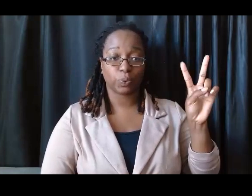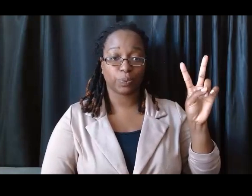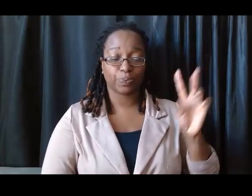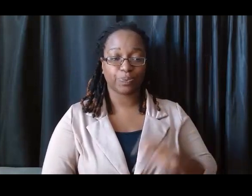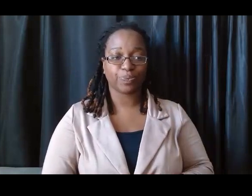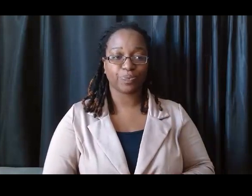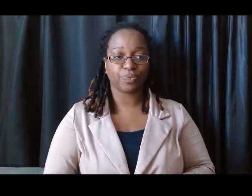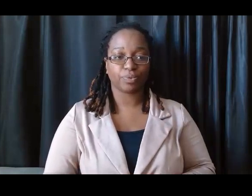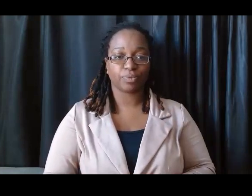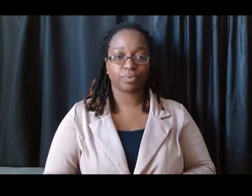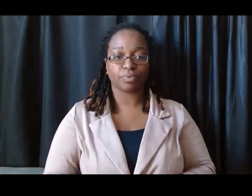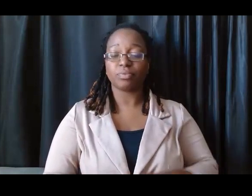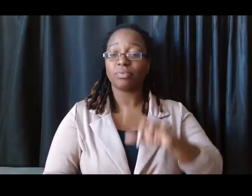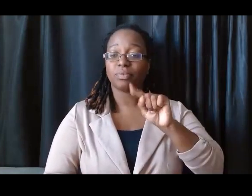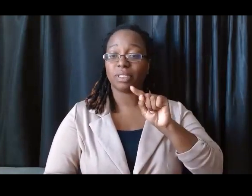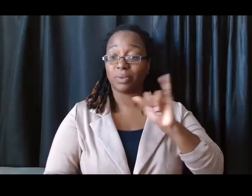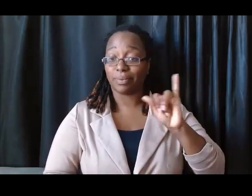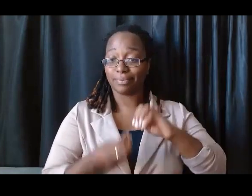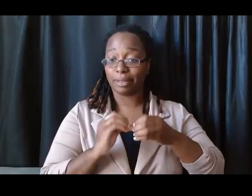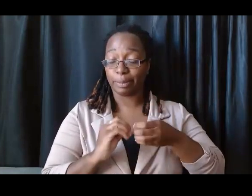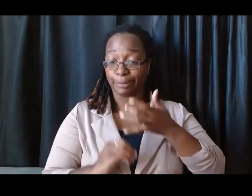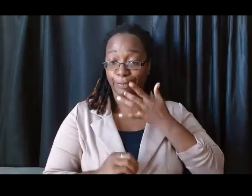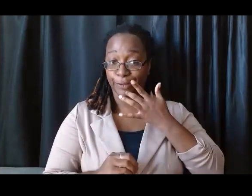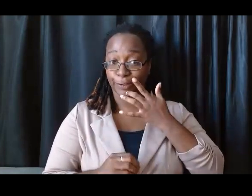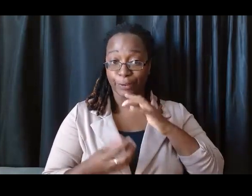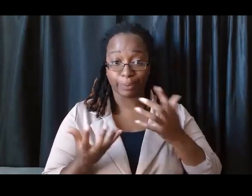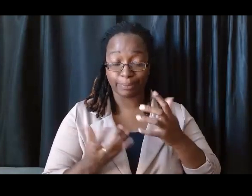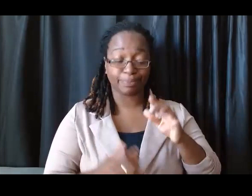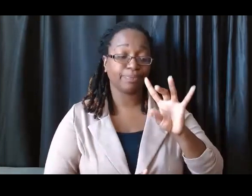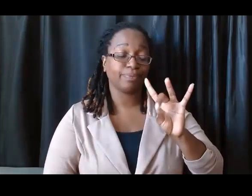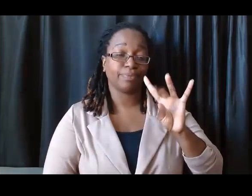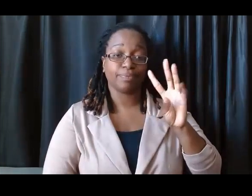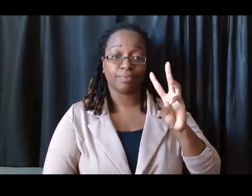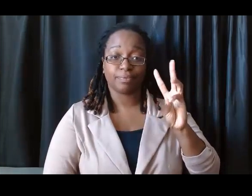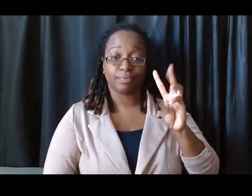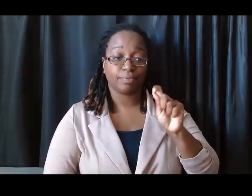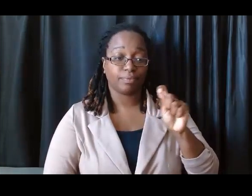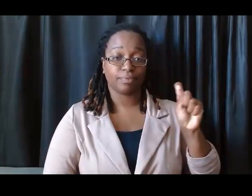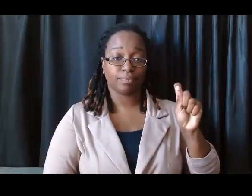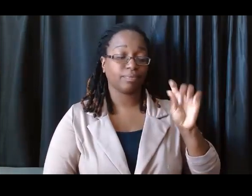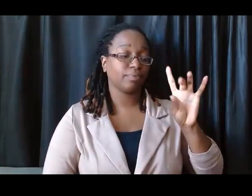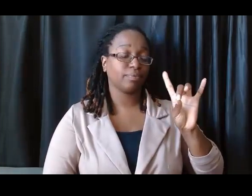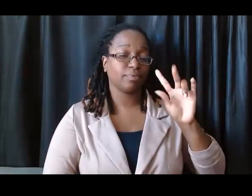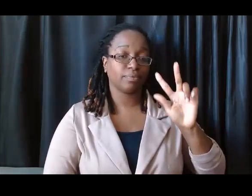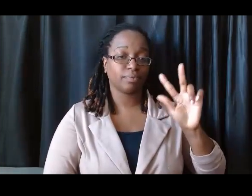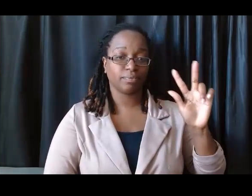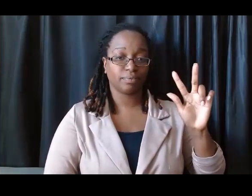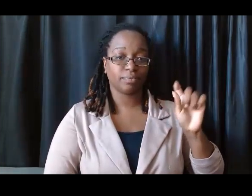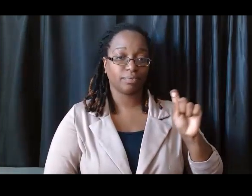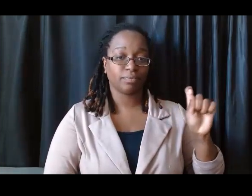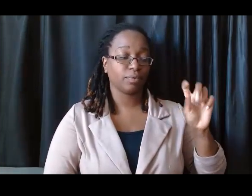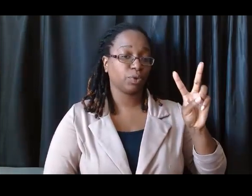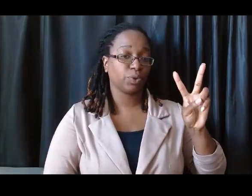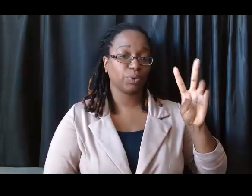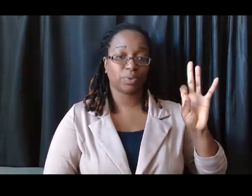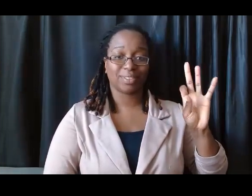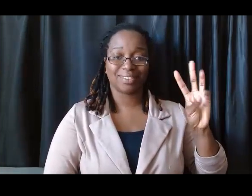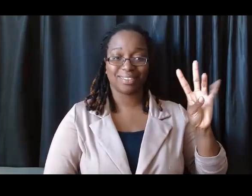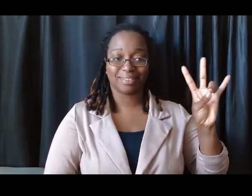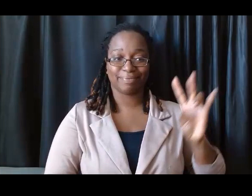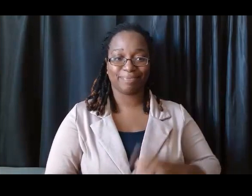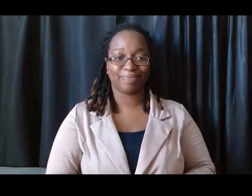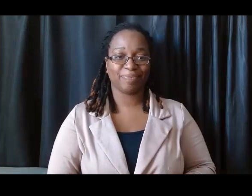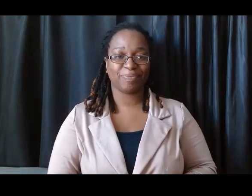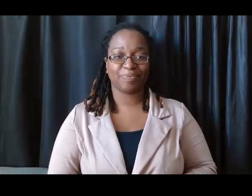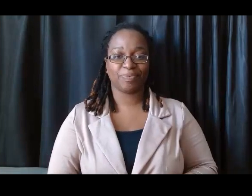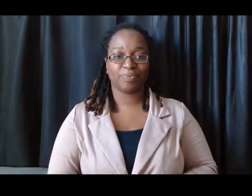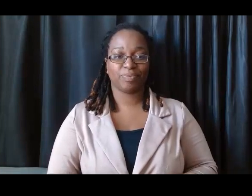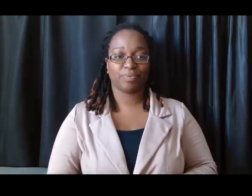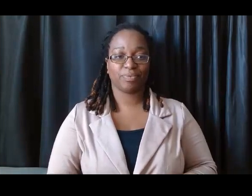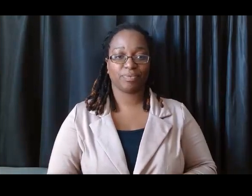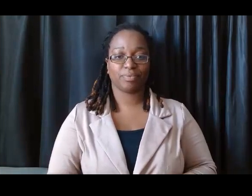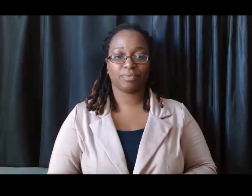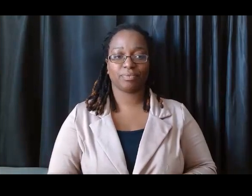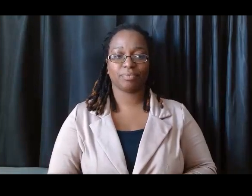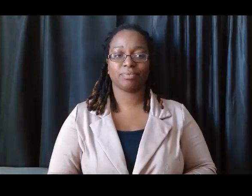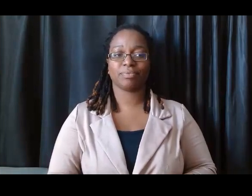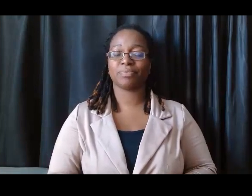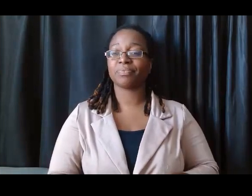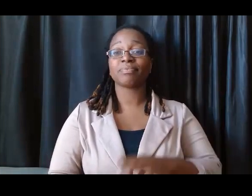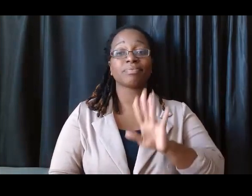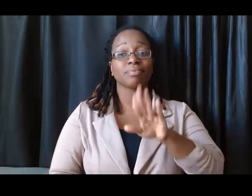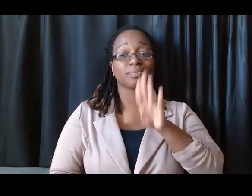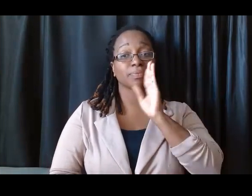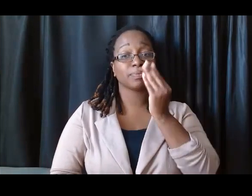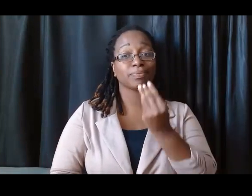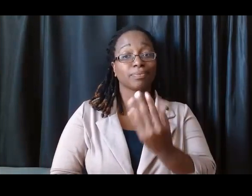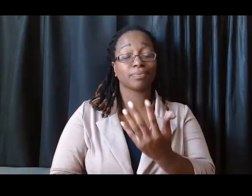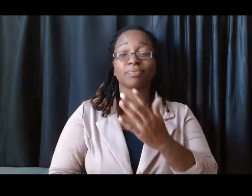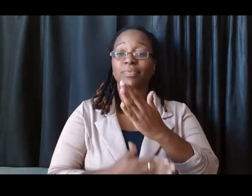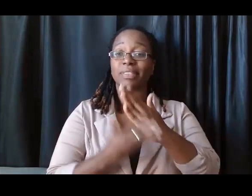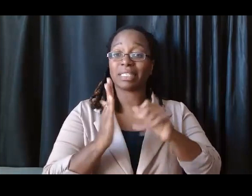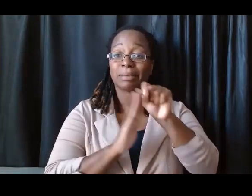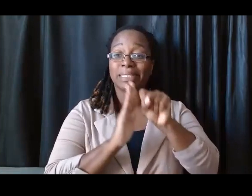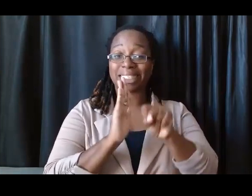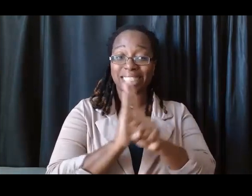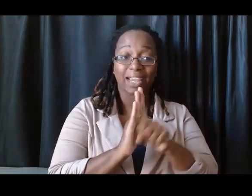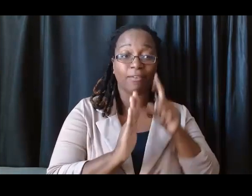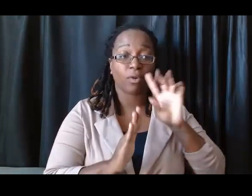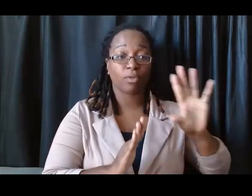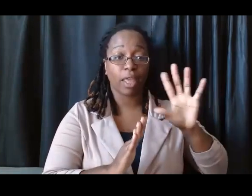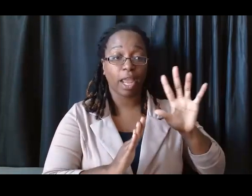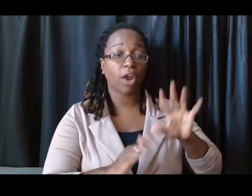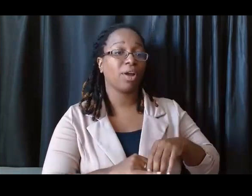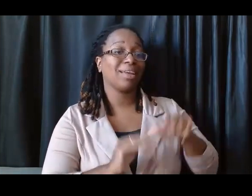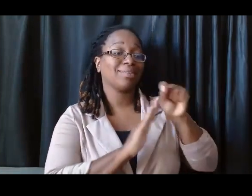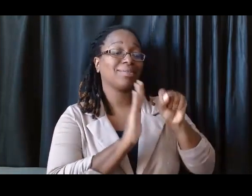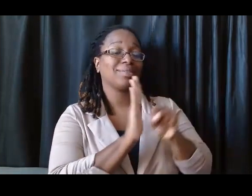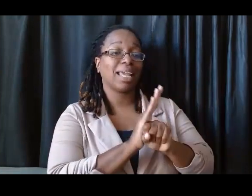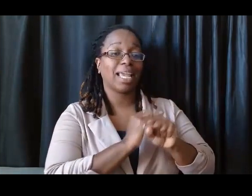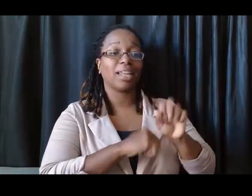or the TTY number. 866-833-2967. The agency may also be providing some benefits planning